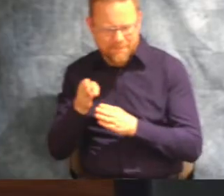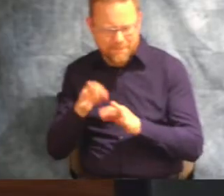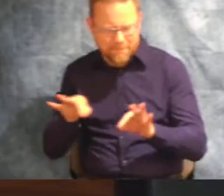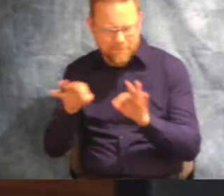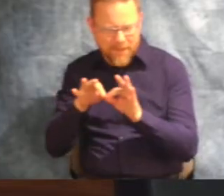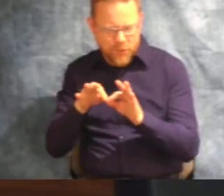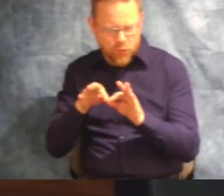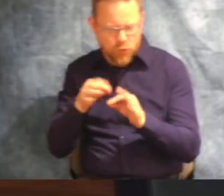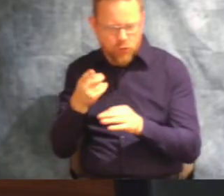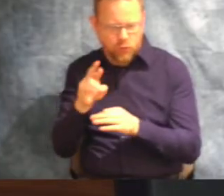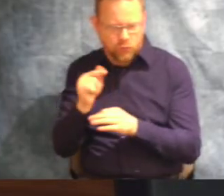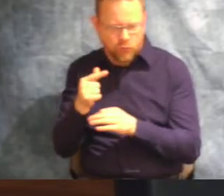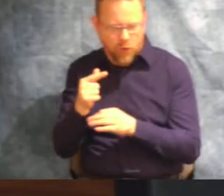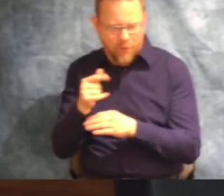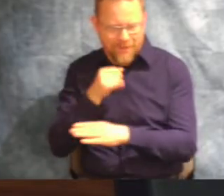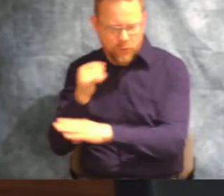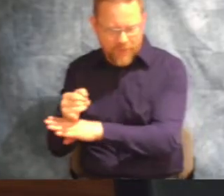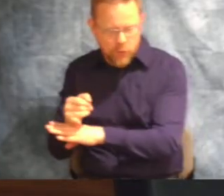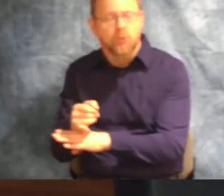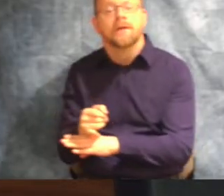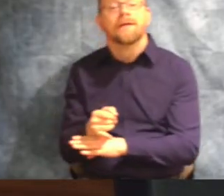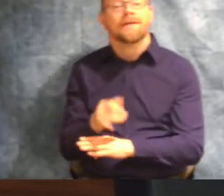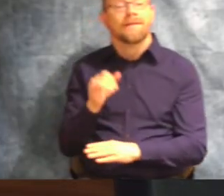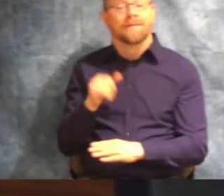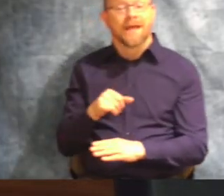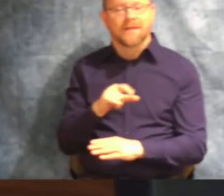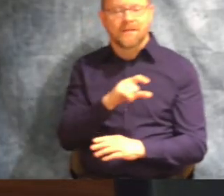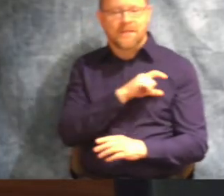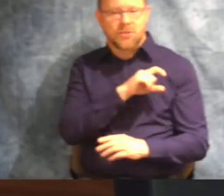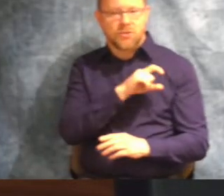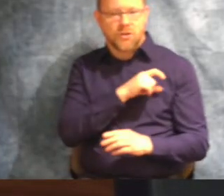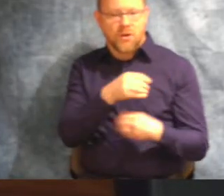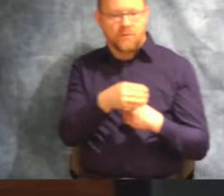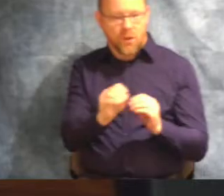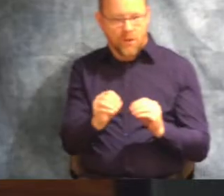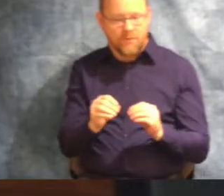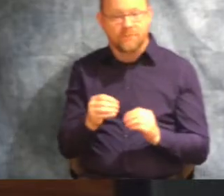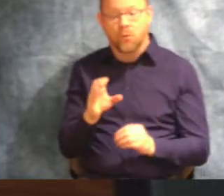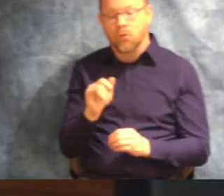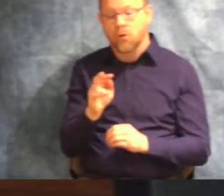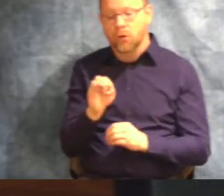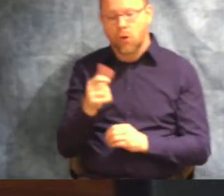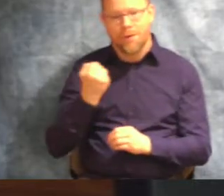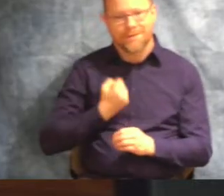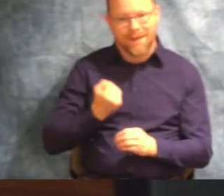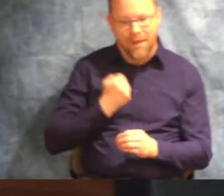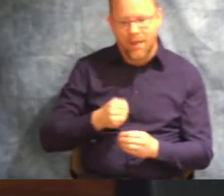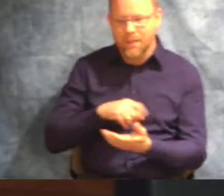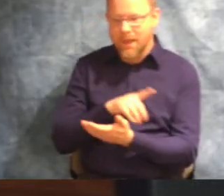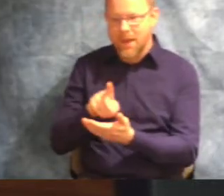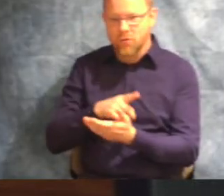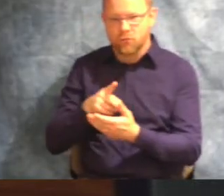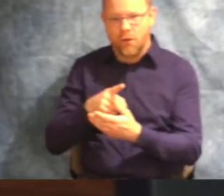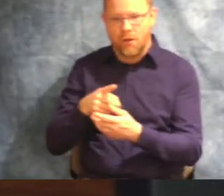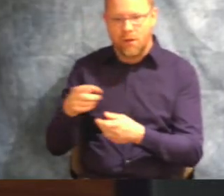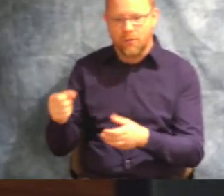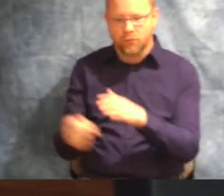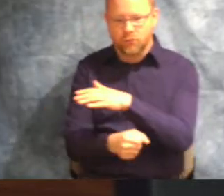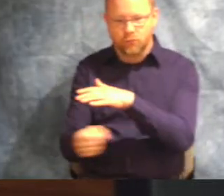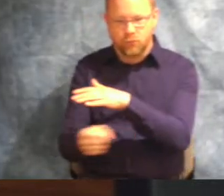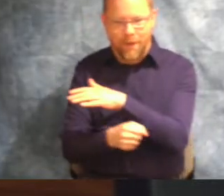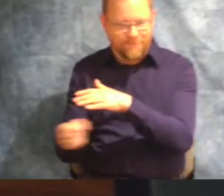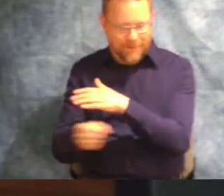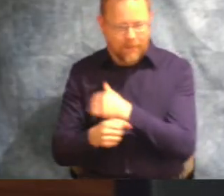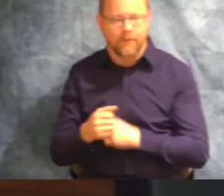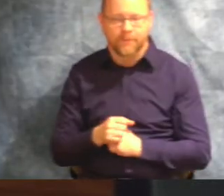in the Sheriff's office. This is for cartel and drug trafficking enforcement. and item number 14,